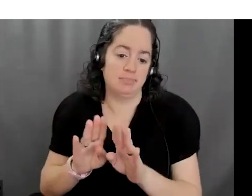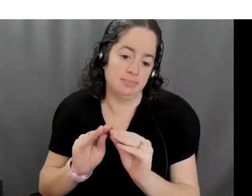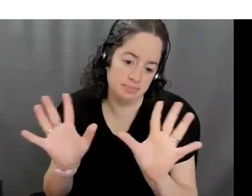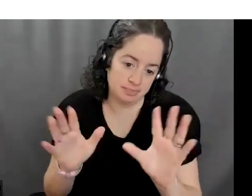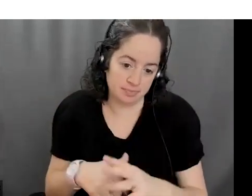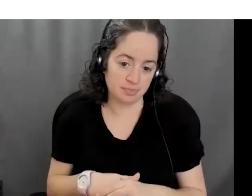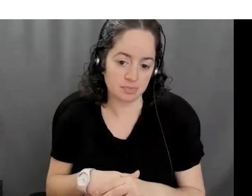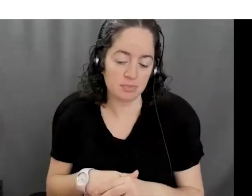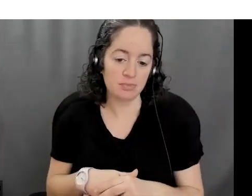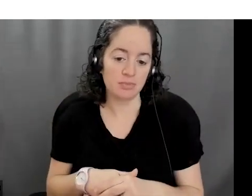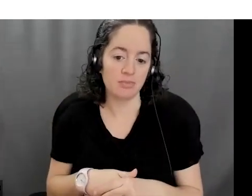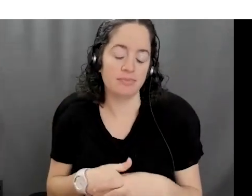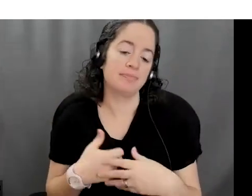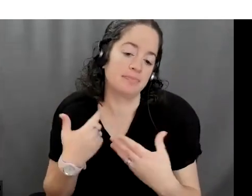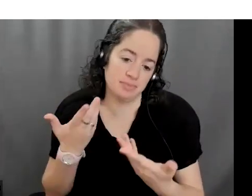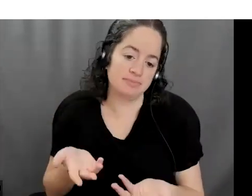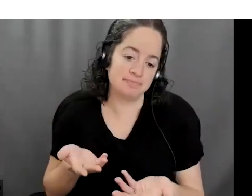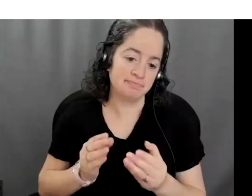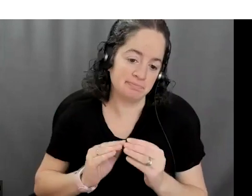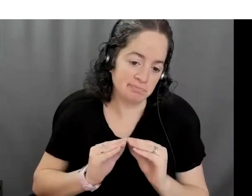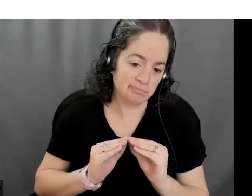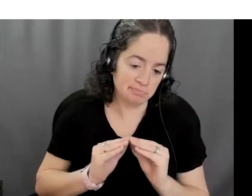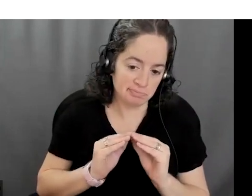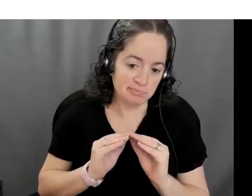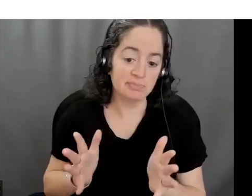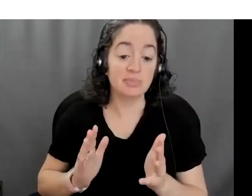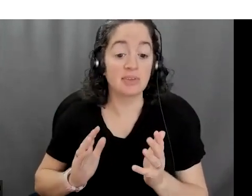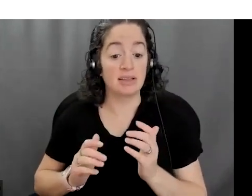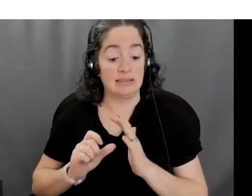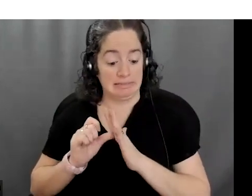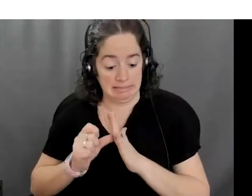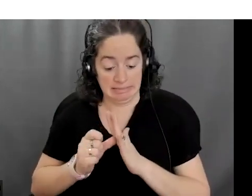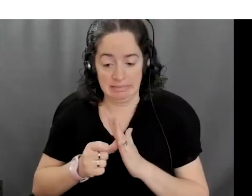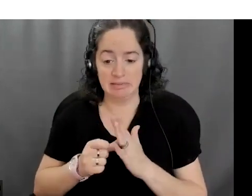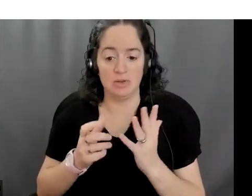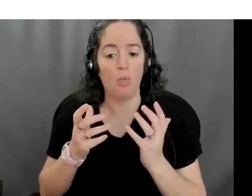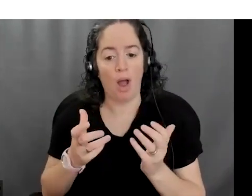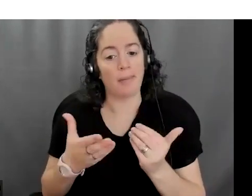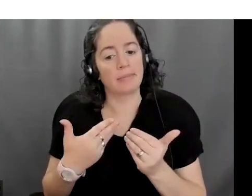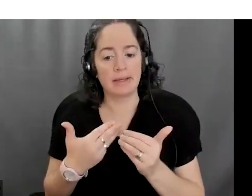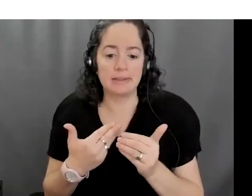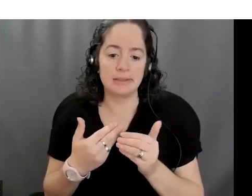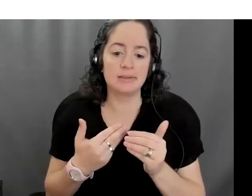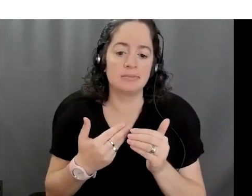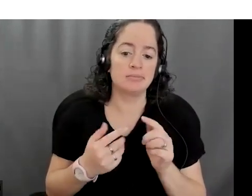As you can see, main thing that we did was we wanted to be able to scroll this table left and right